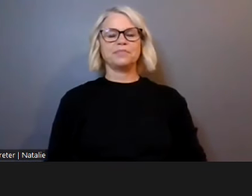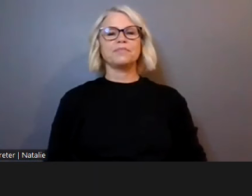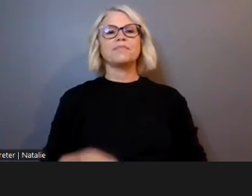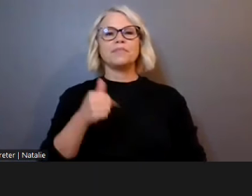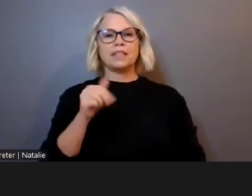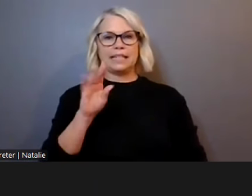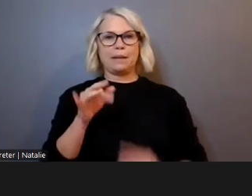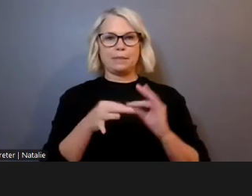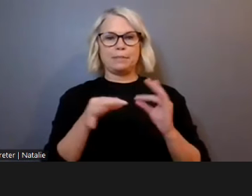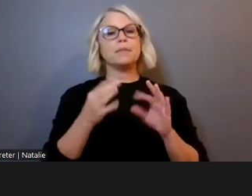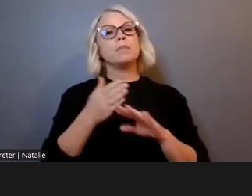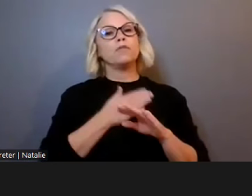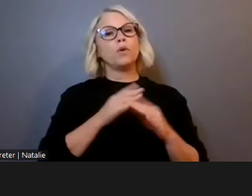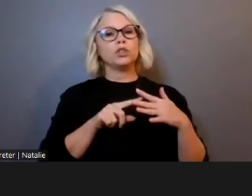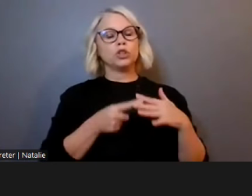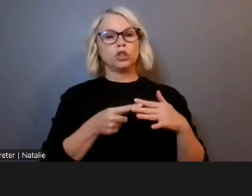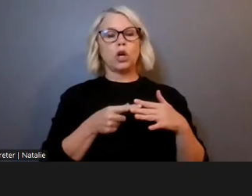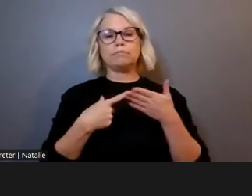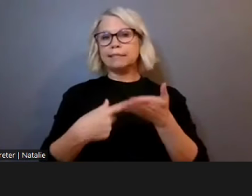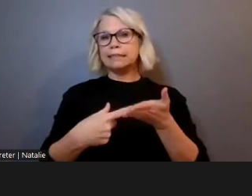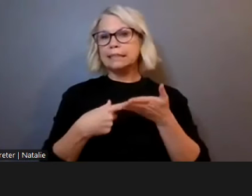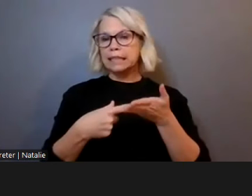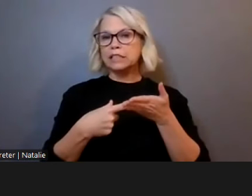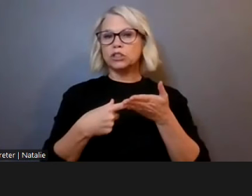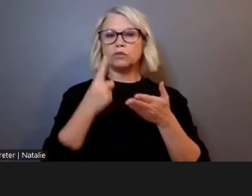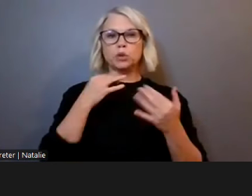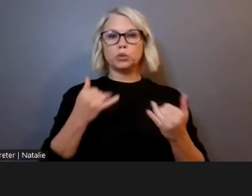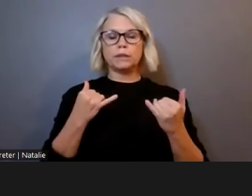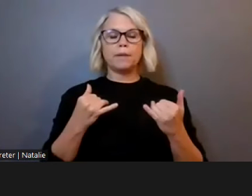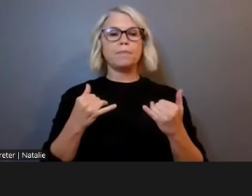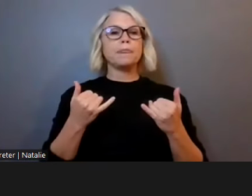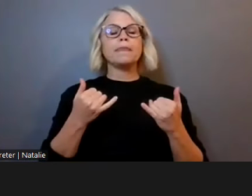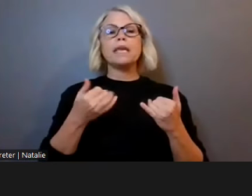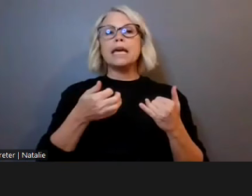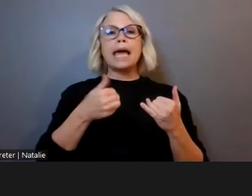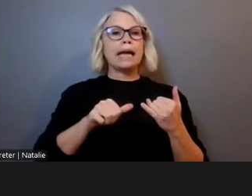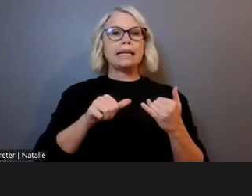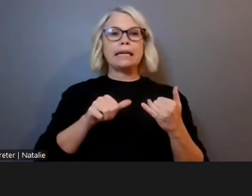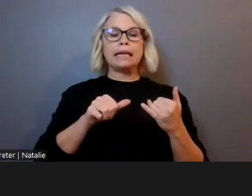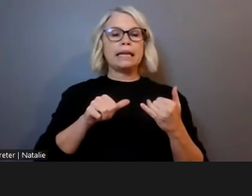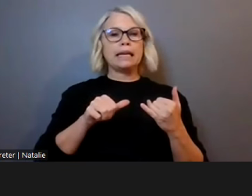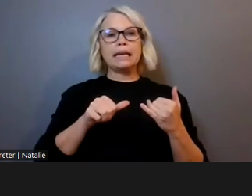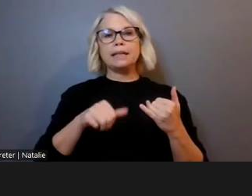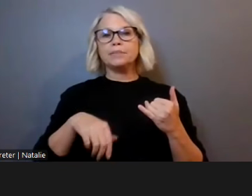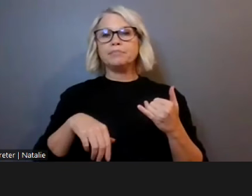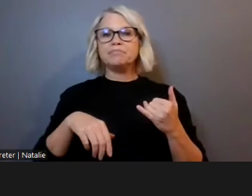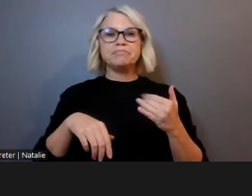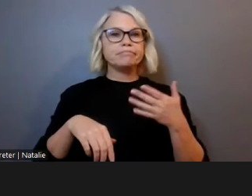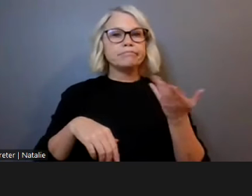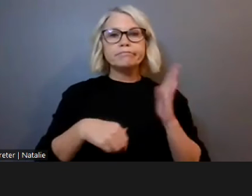Before we jump into our discussion session for today, are there any highlights, resource